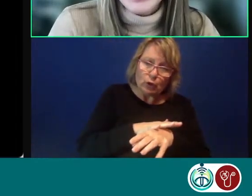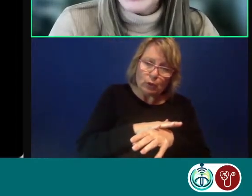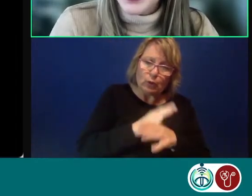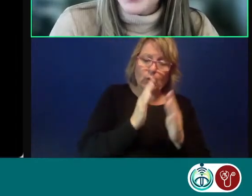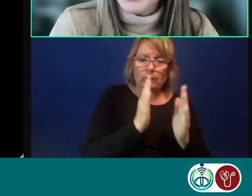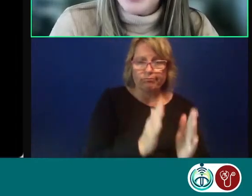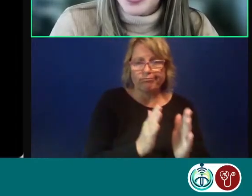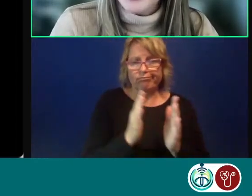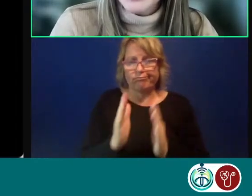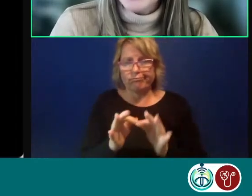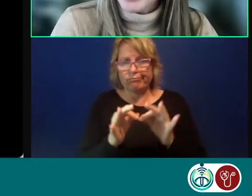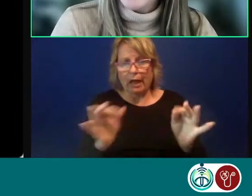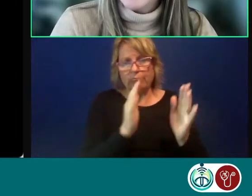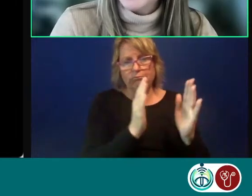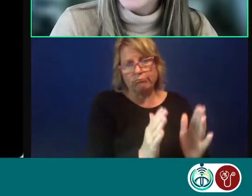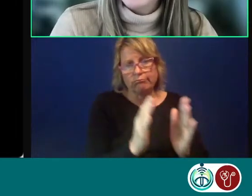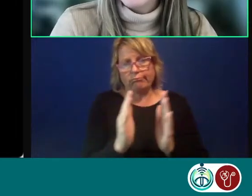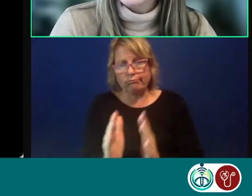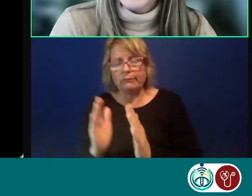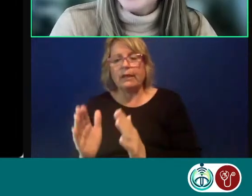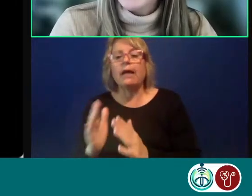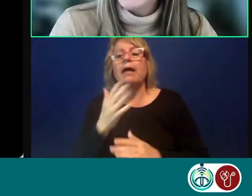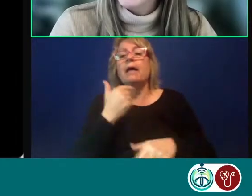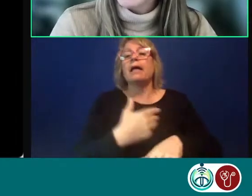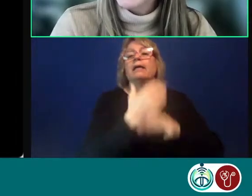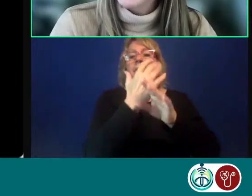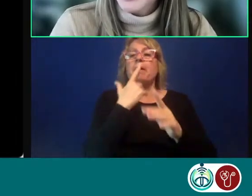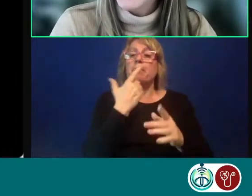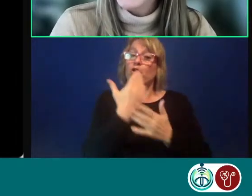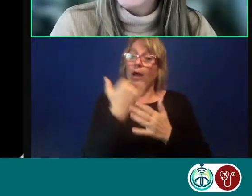In telehealth environments, it might be better to provide captions or written directions and